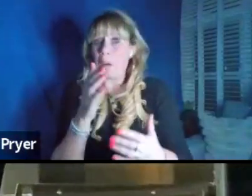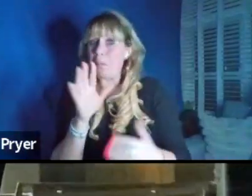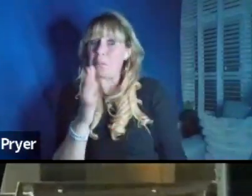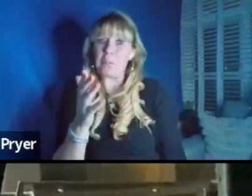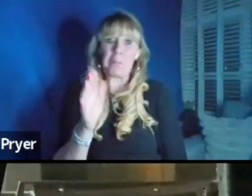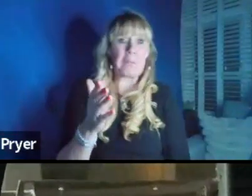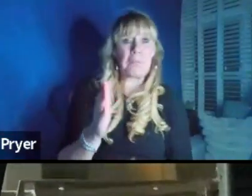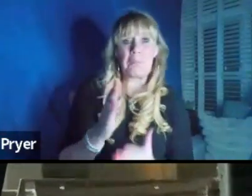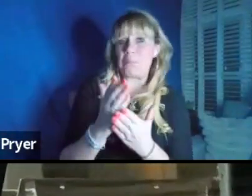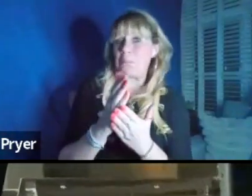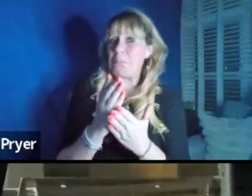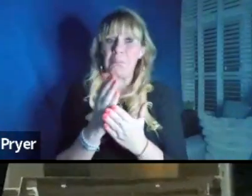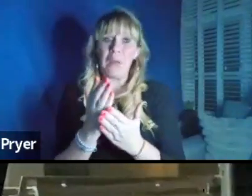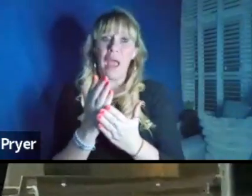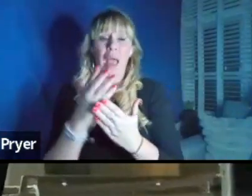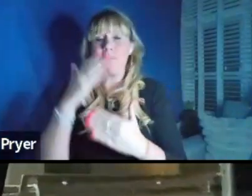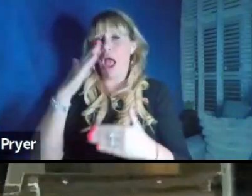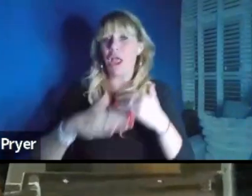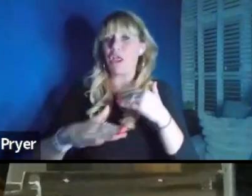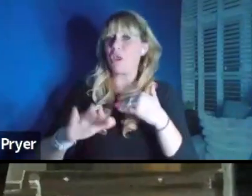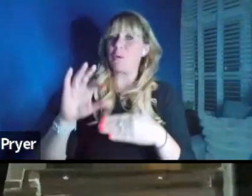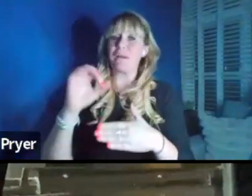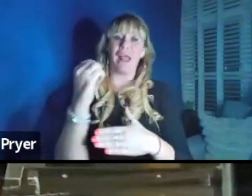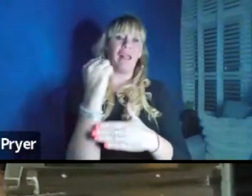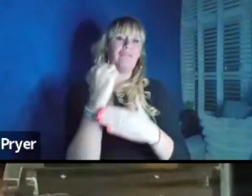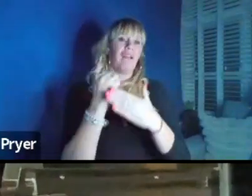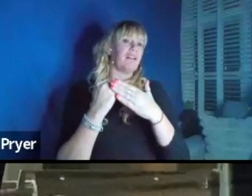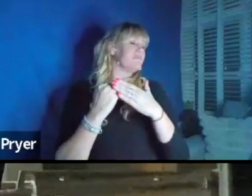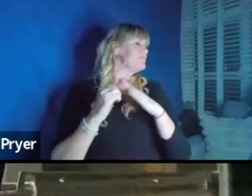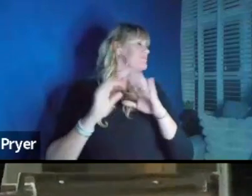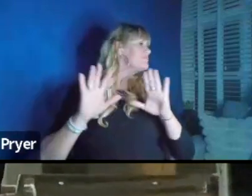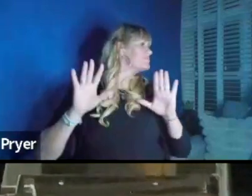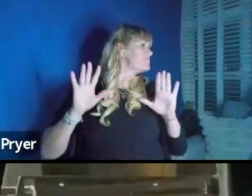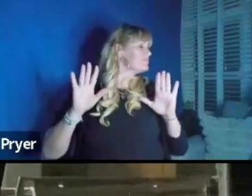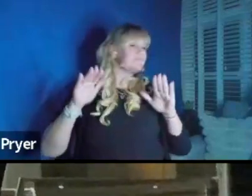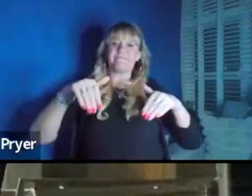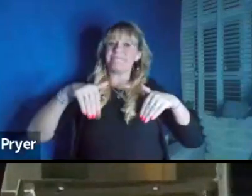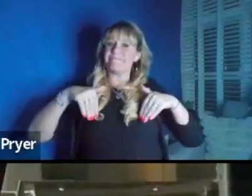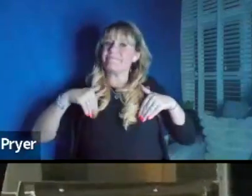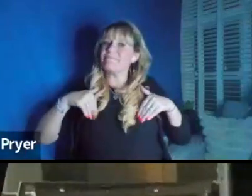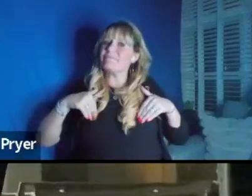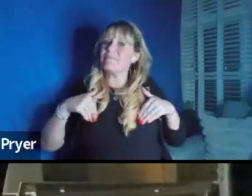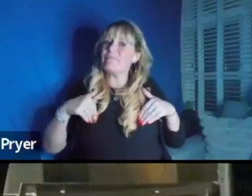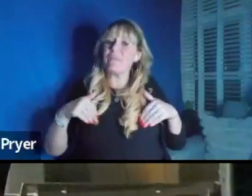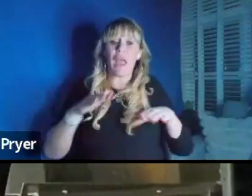Well, some guys have shown me aces